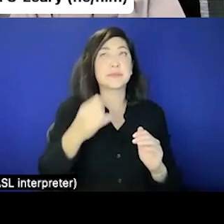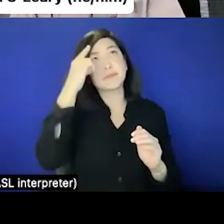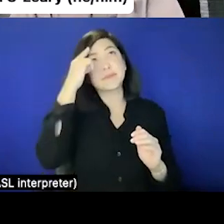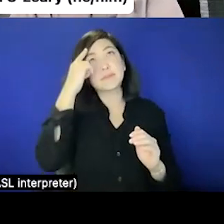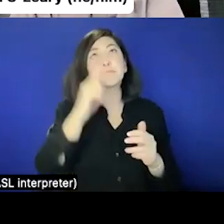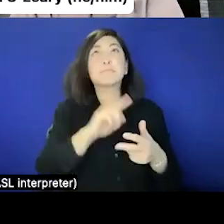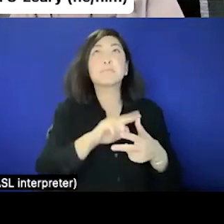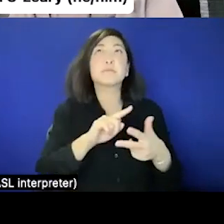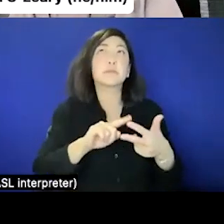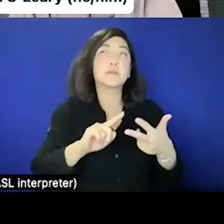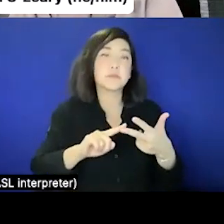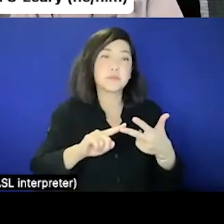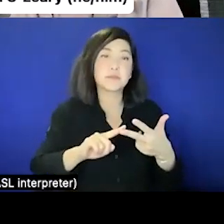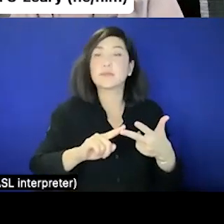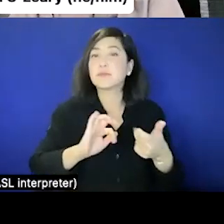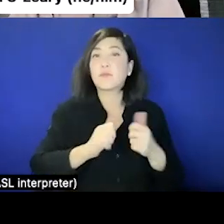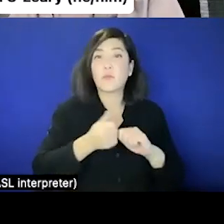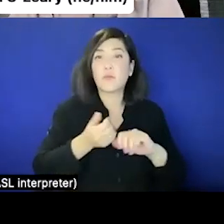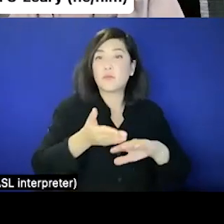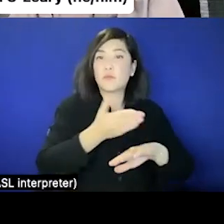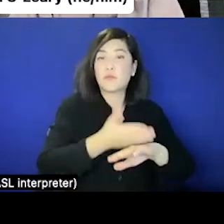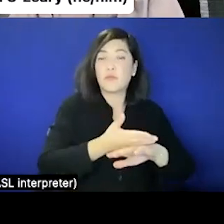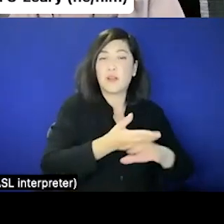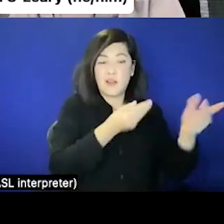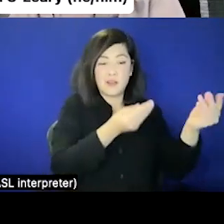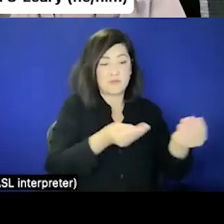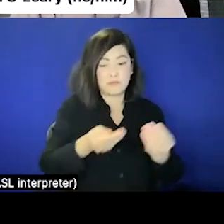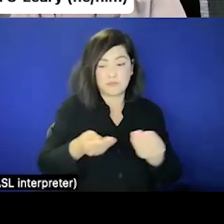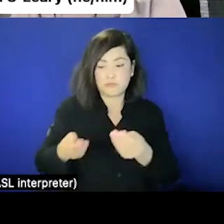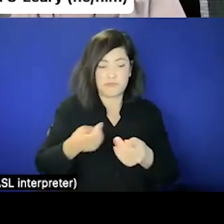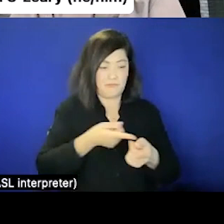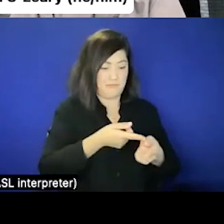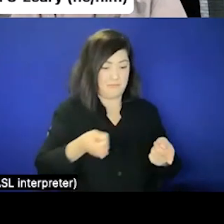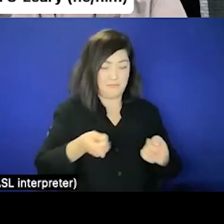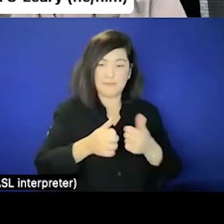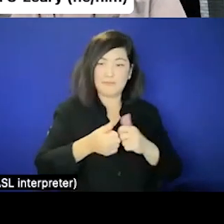to do to improve the supply chain? The first is more effective tracking management and promotion